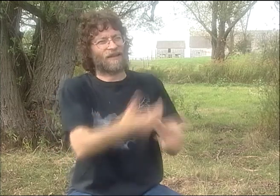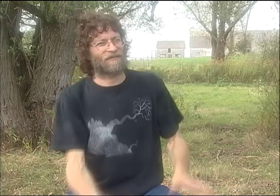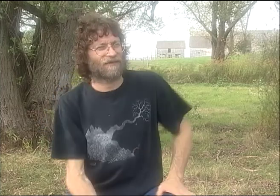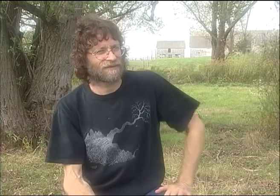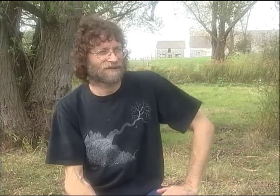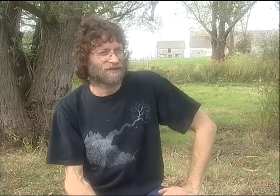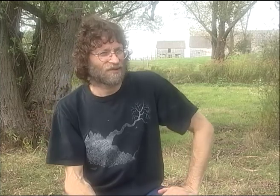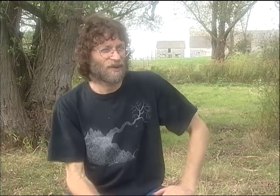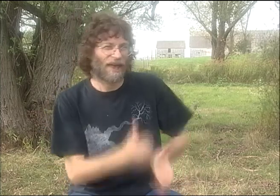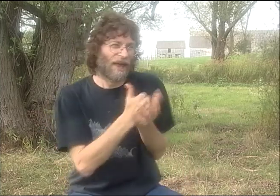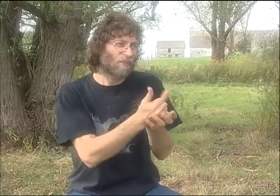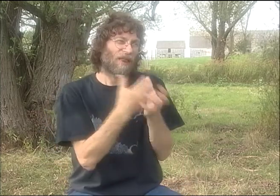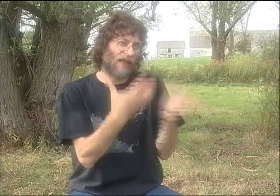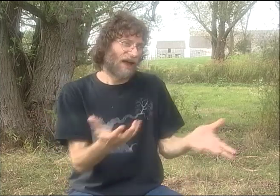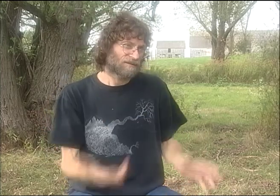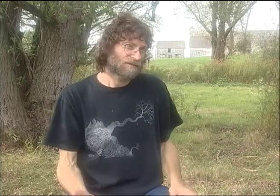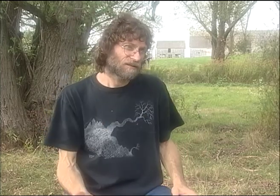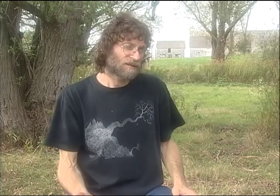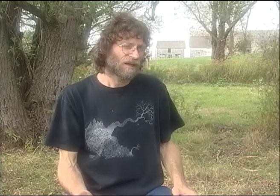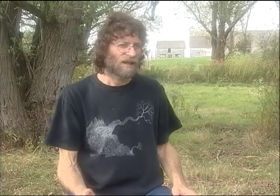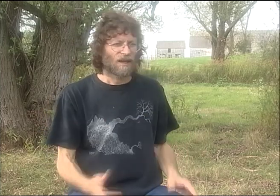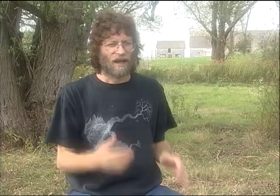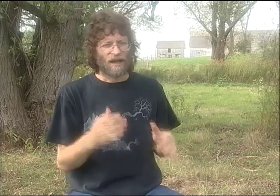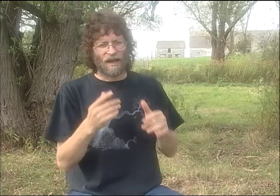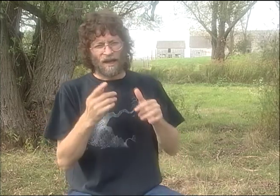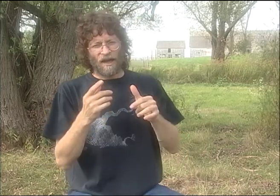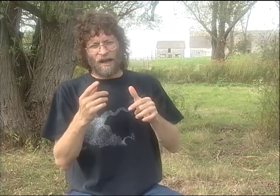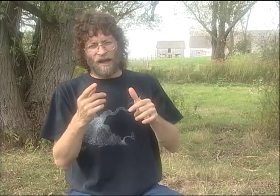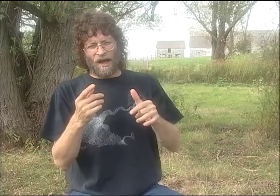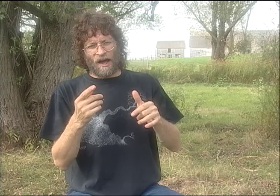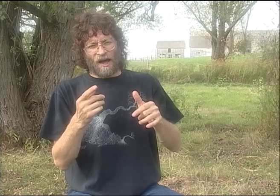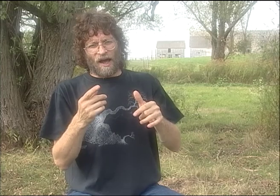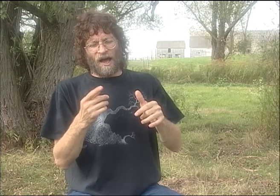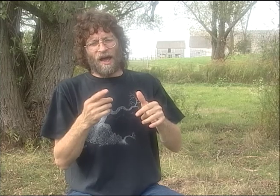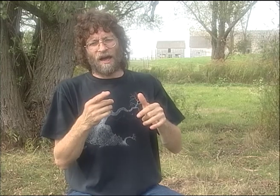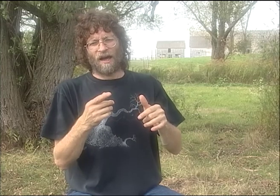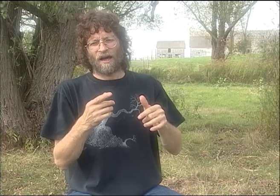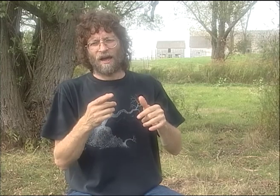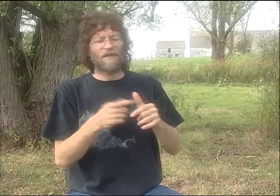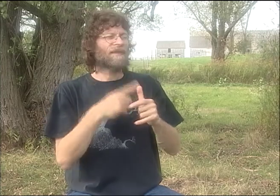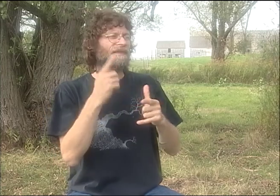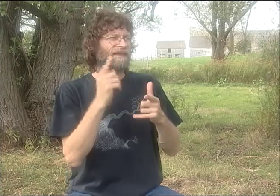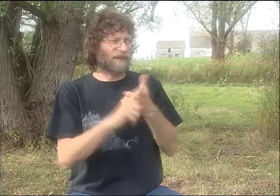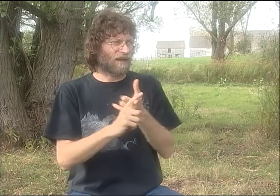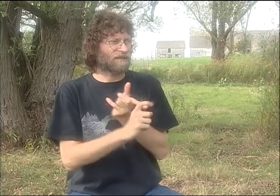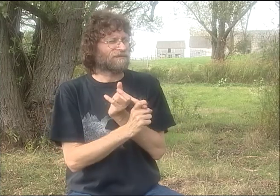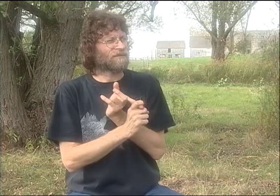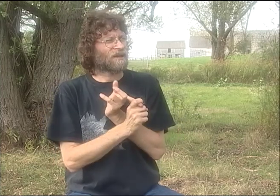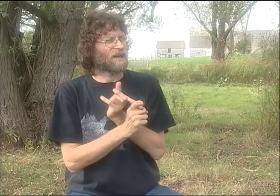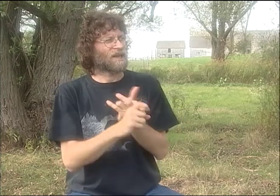AND I WOULD CRITICIZE WHAT HE WAS DOING OR GIVE HIM FEEDBACK, BUT HE COULDN'T SEE HIMSELF, SO HE WAS TRUSTING ME.